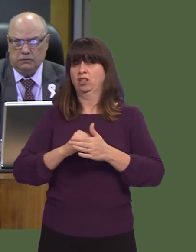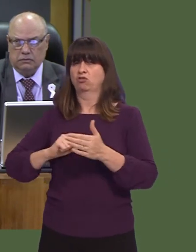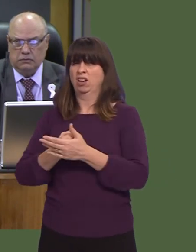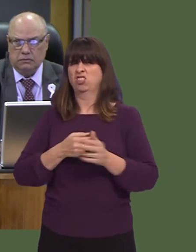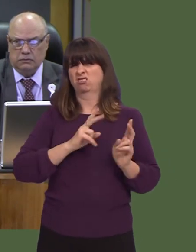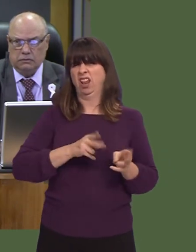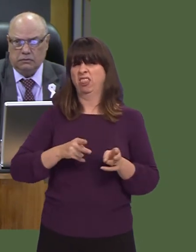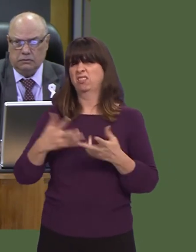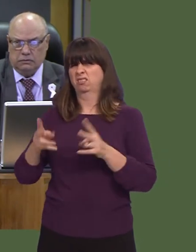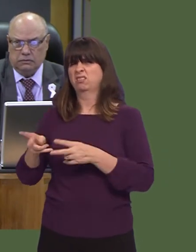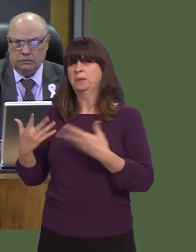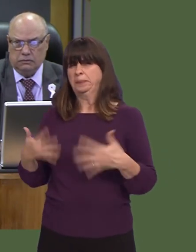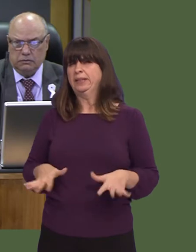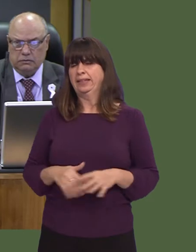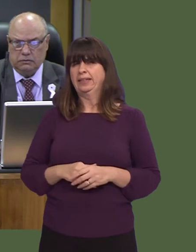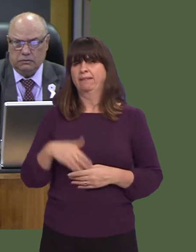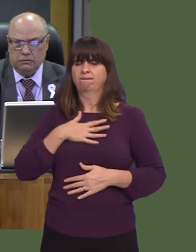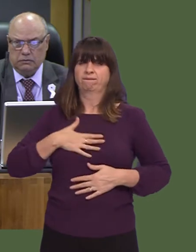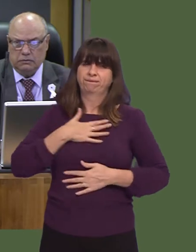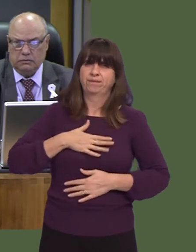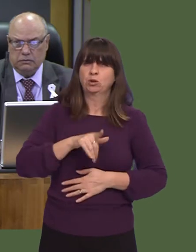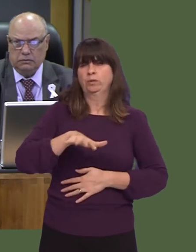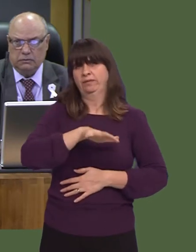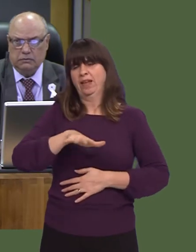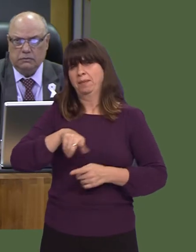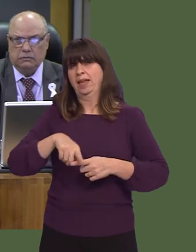of the victims. I just wonder if it is now time for a much